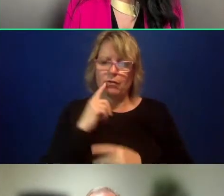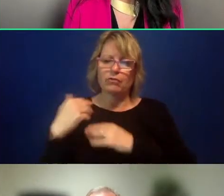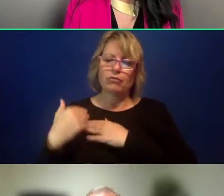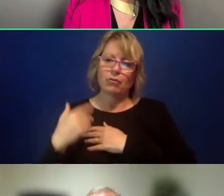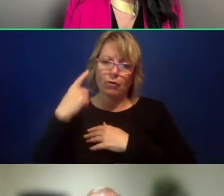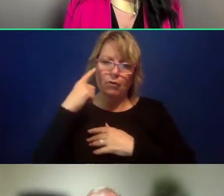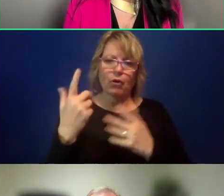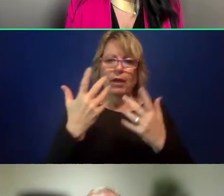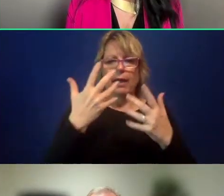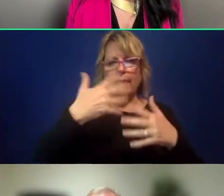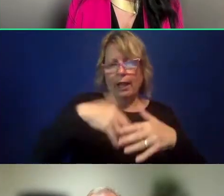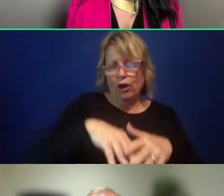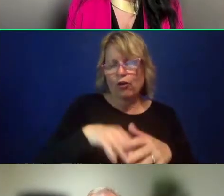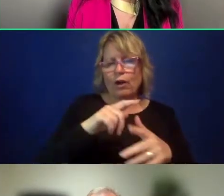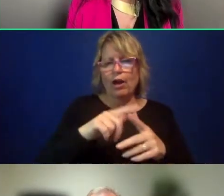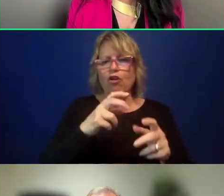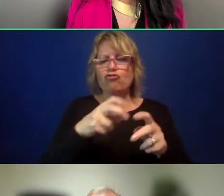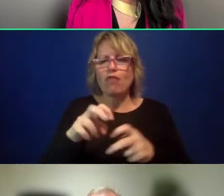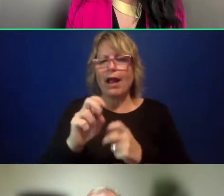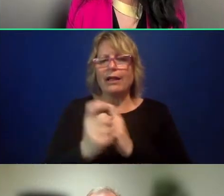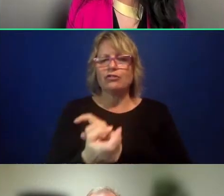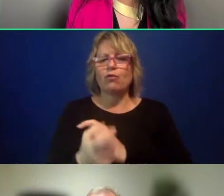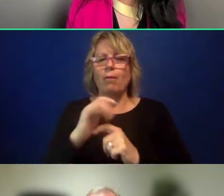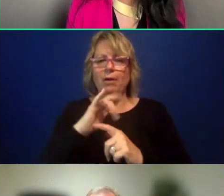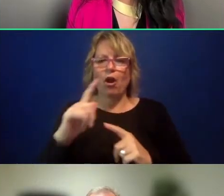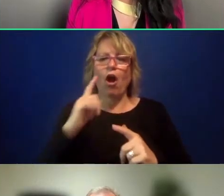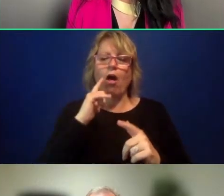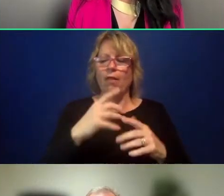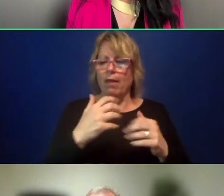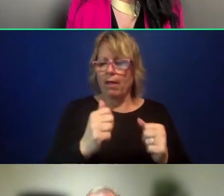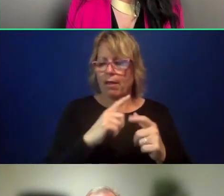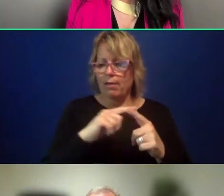transforming all of the Health technologies to promote the best kind of clinical care